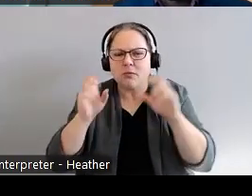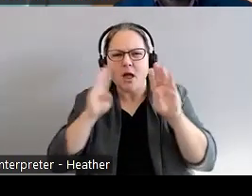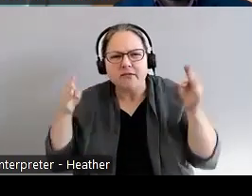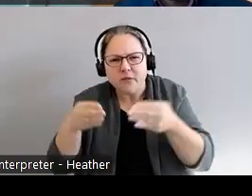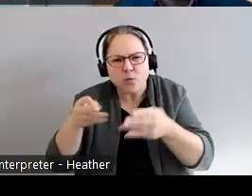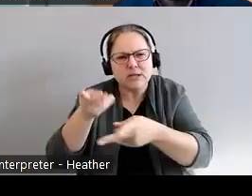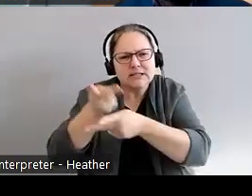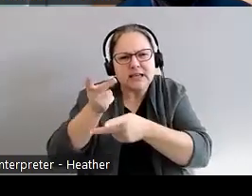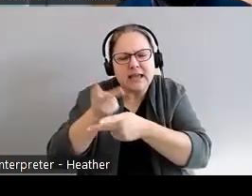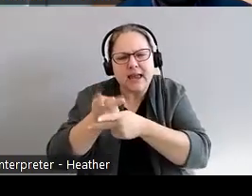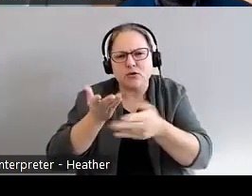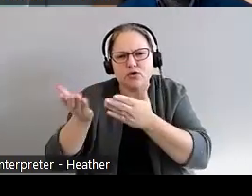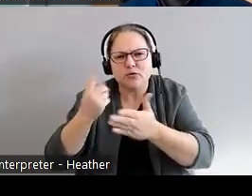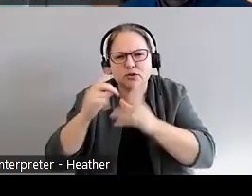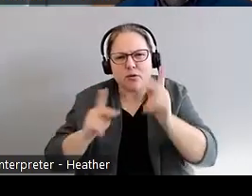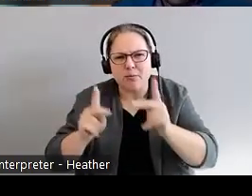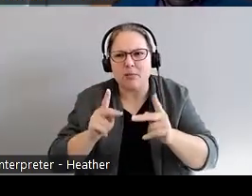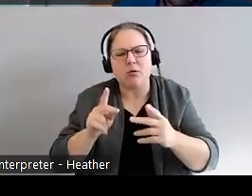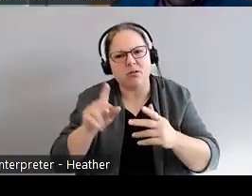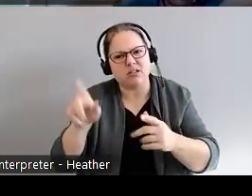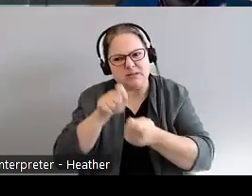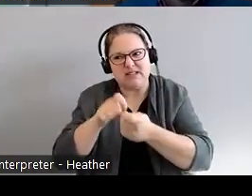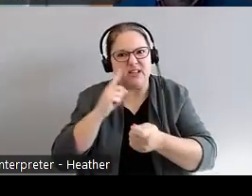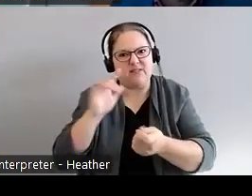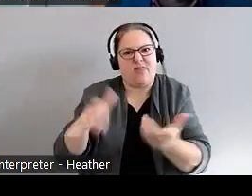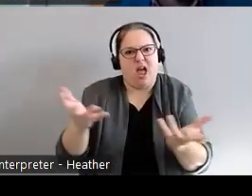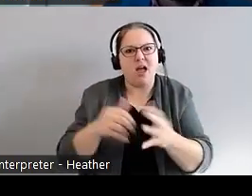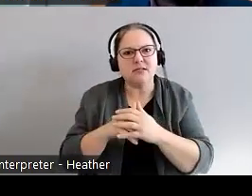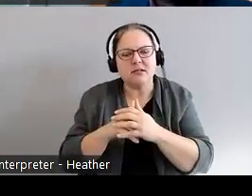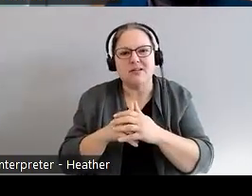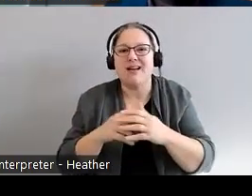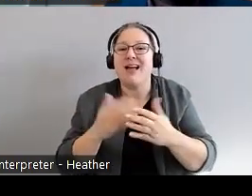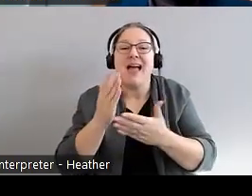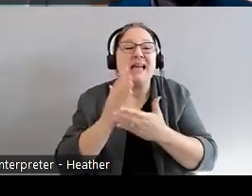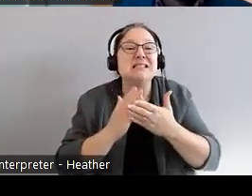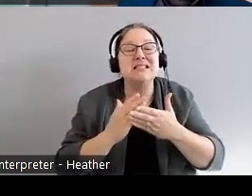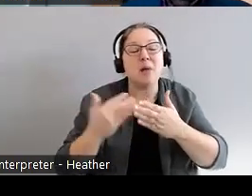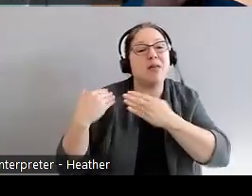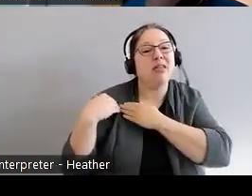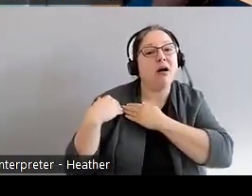for uh for patients like that and also take some of the burden off of the regular units